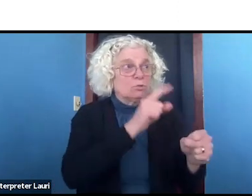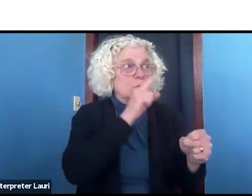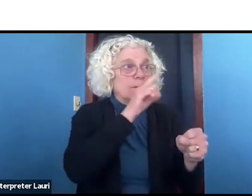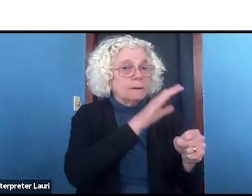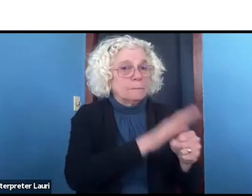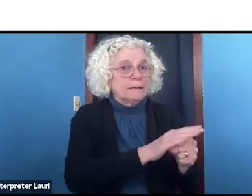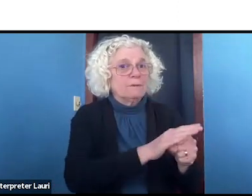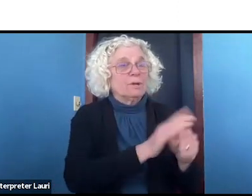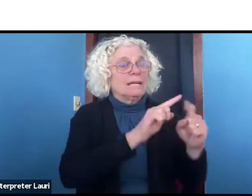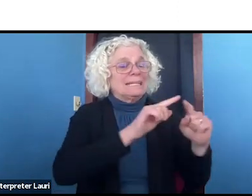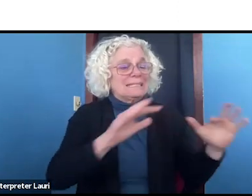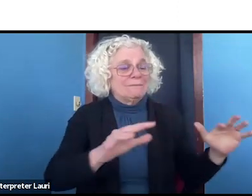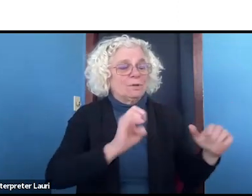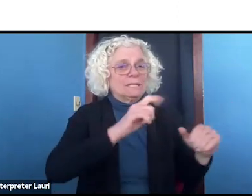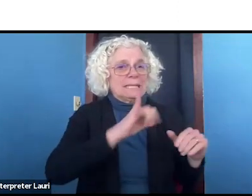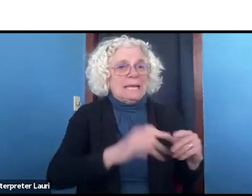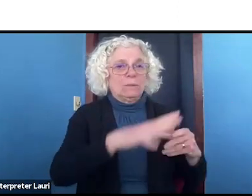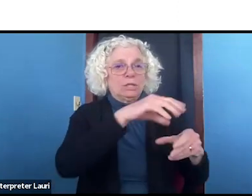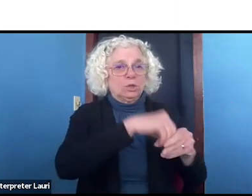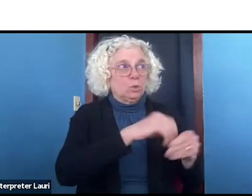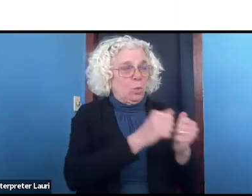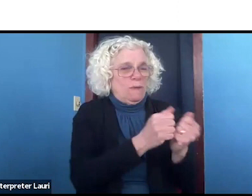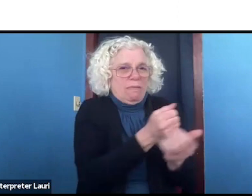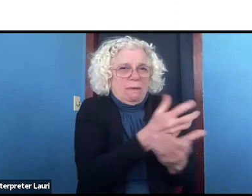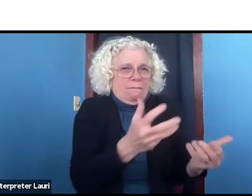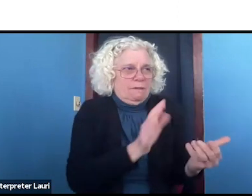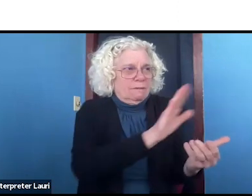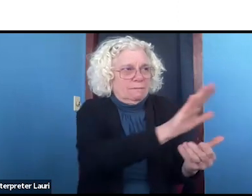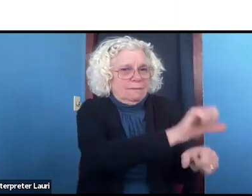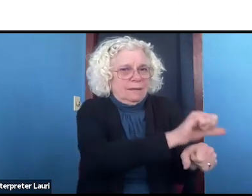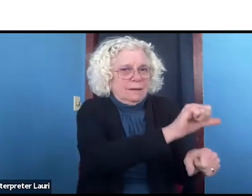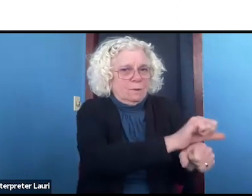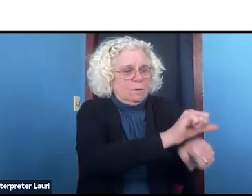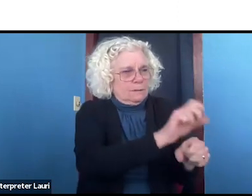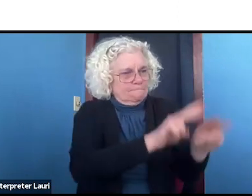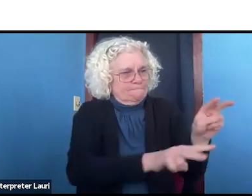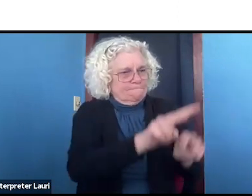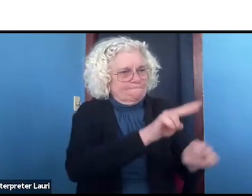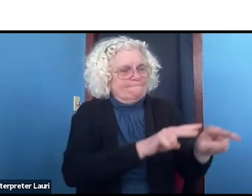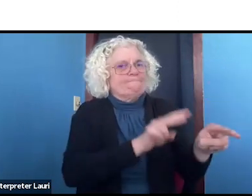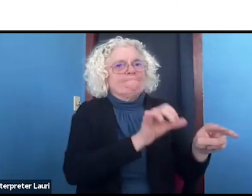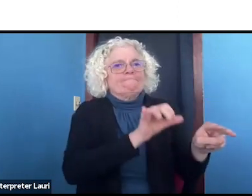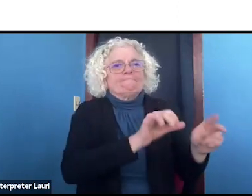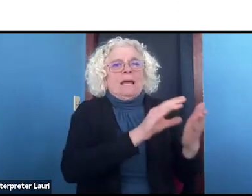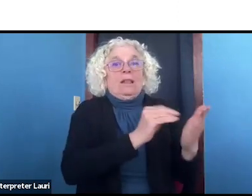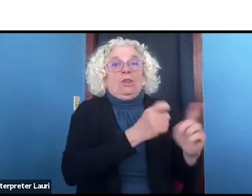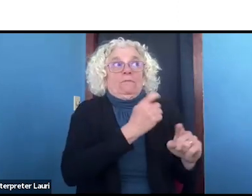in both our internal operations and in our external work, and had the opportunity to learn from us some really amazing colleagues.